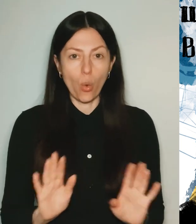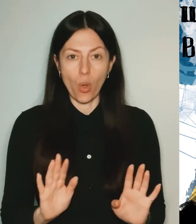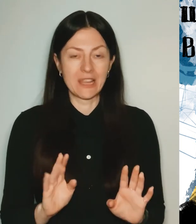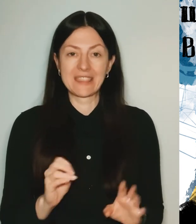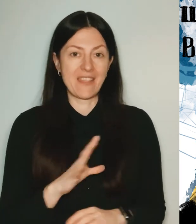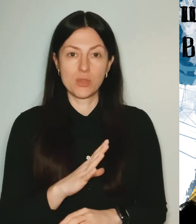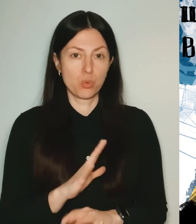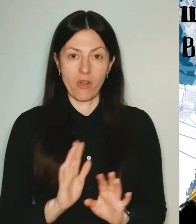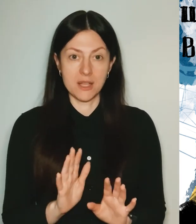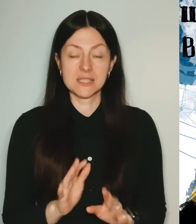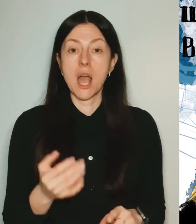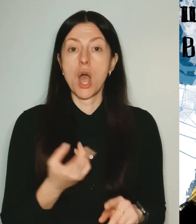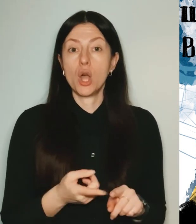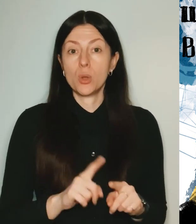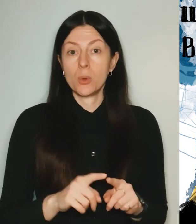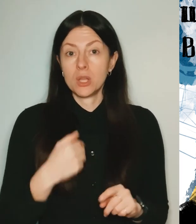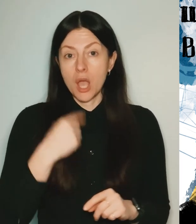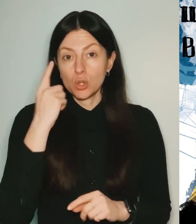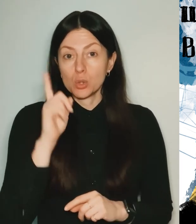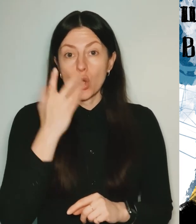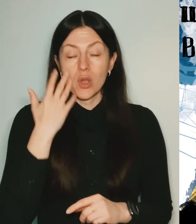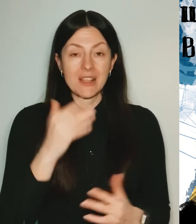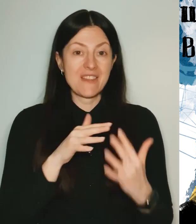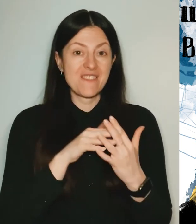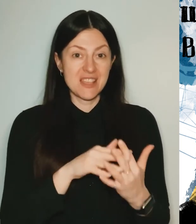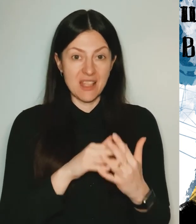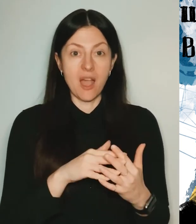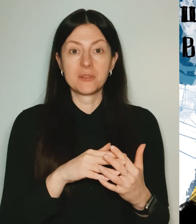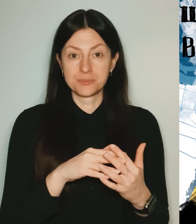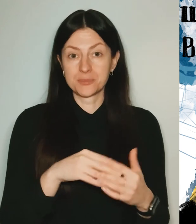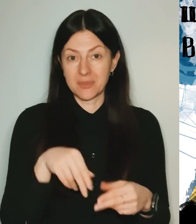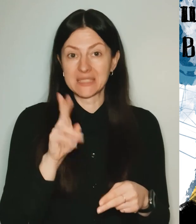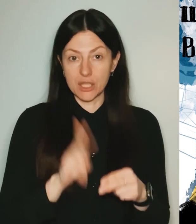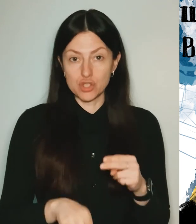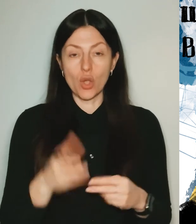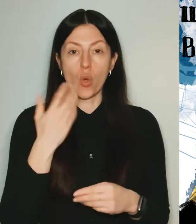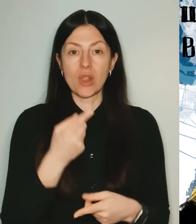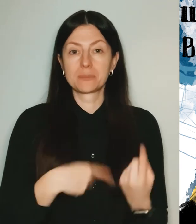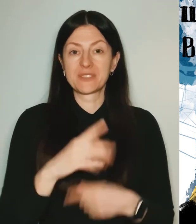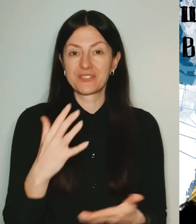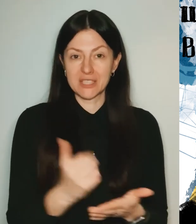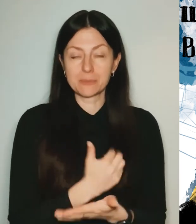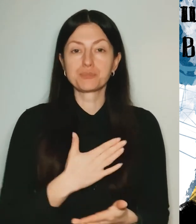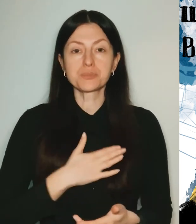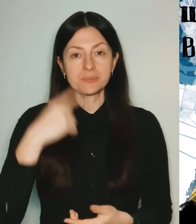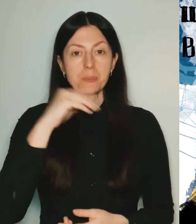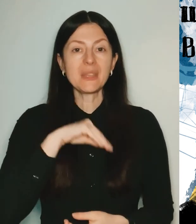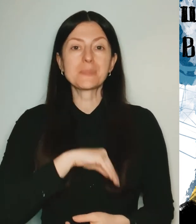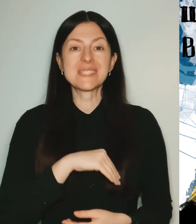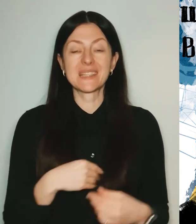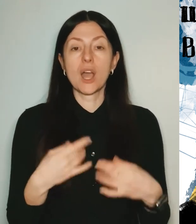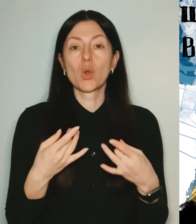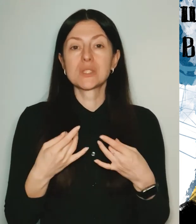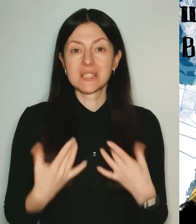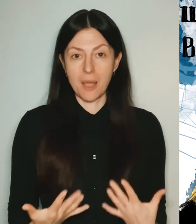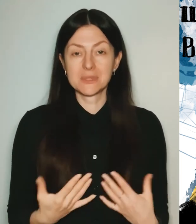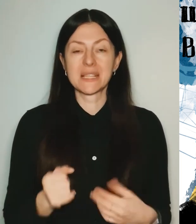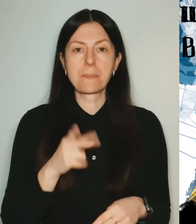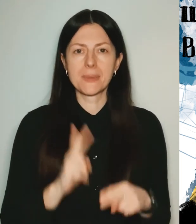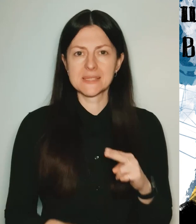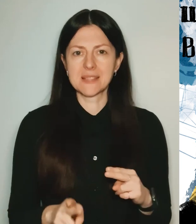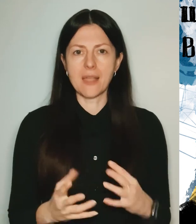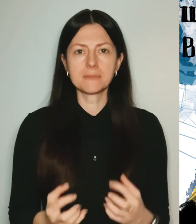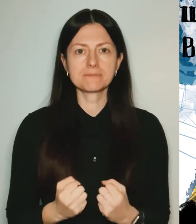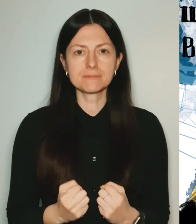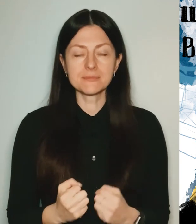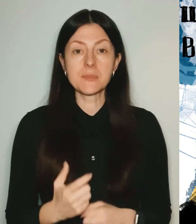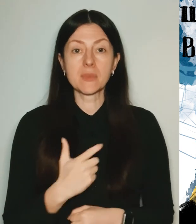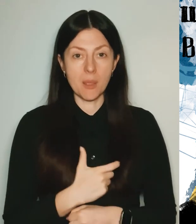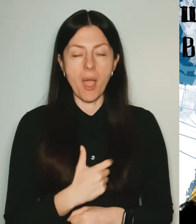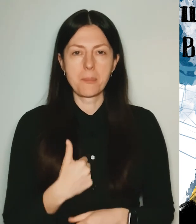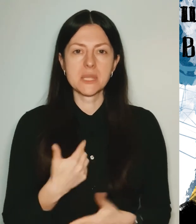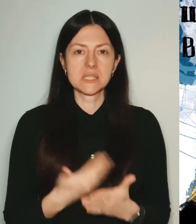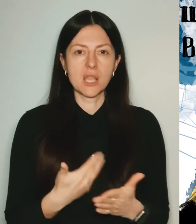and I think after the war is over, after we win and my psyche relaxes,